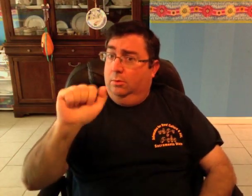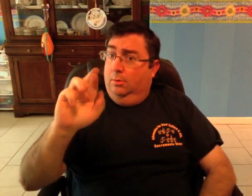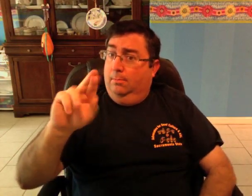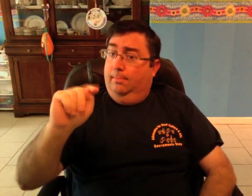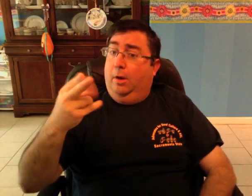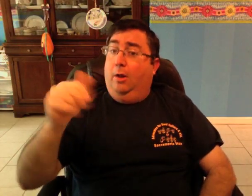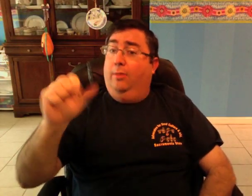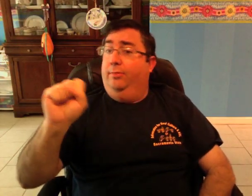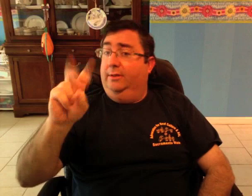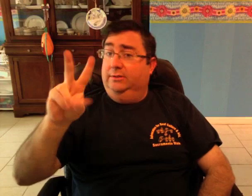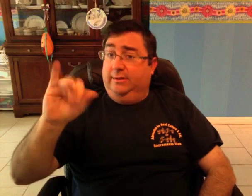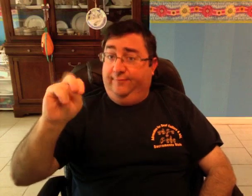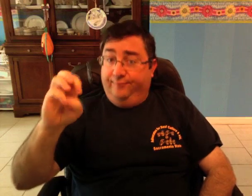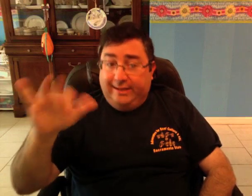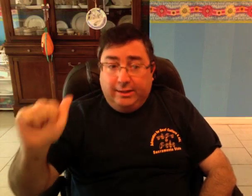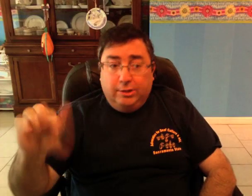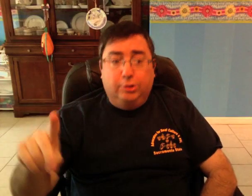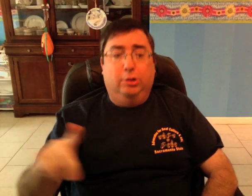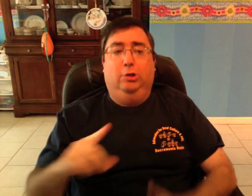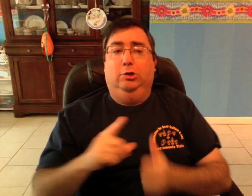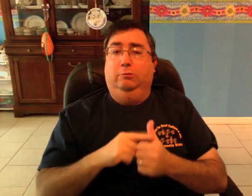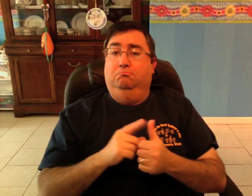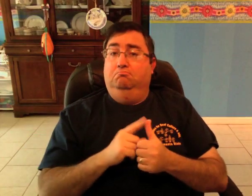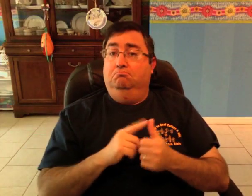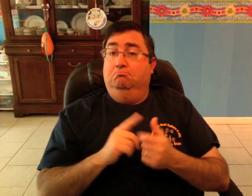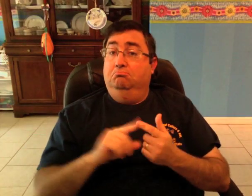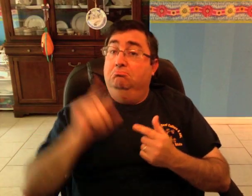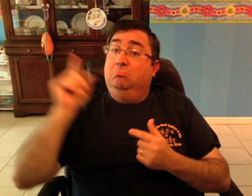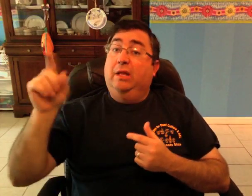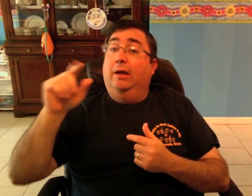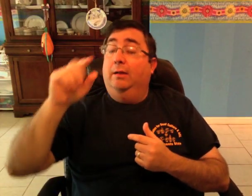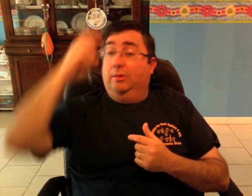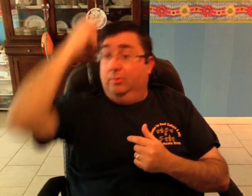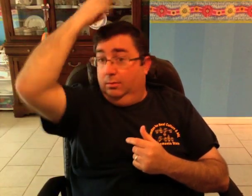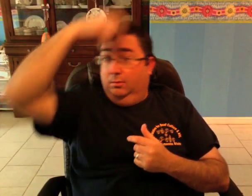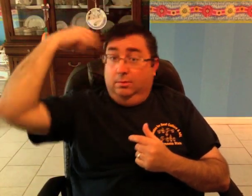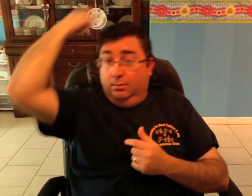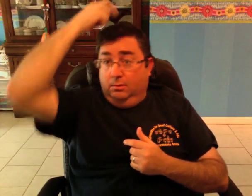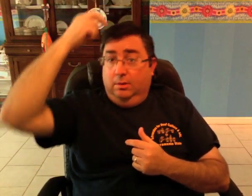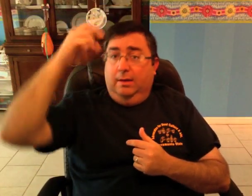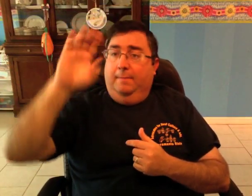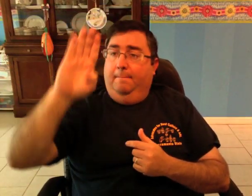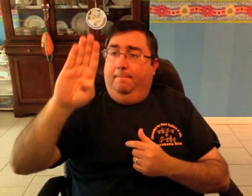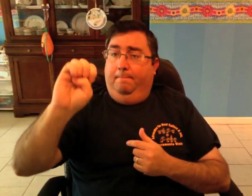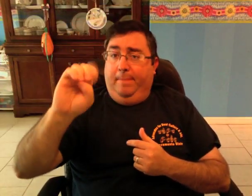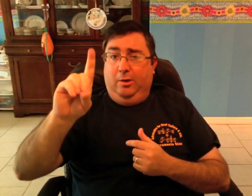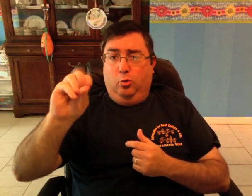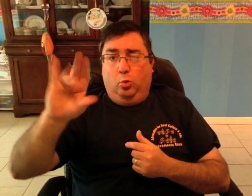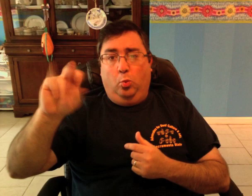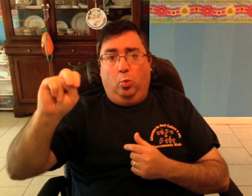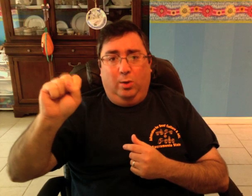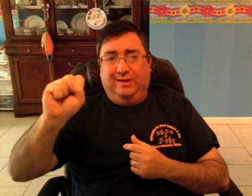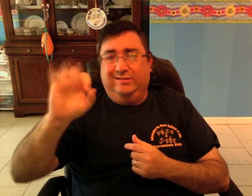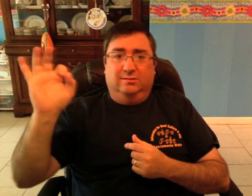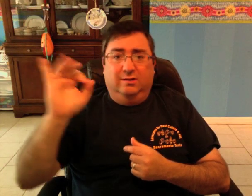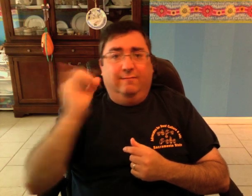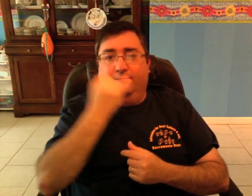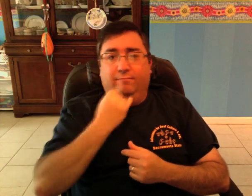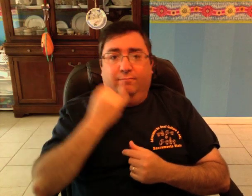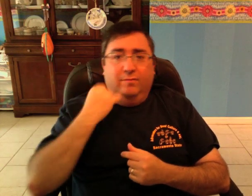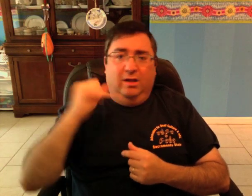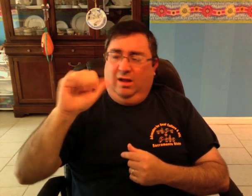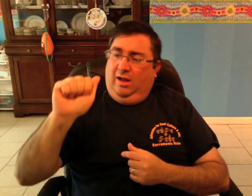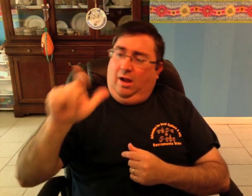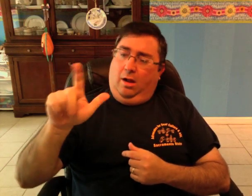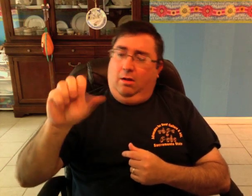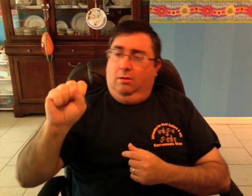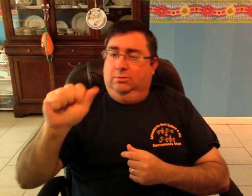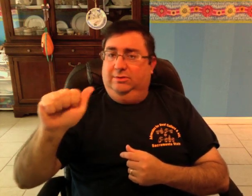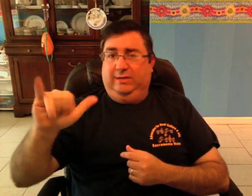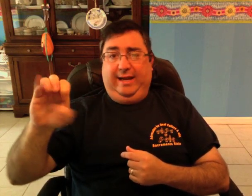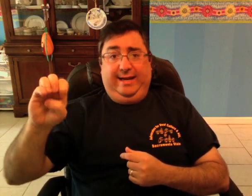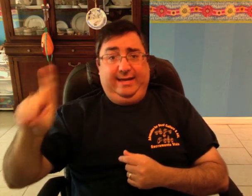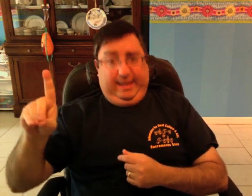For example, Martha's Vineyard and the Israeli Bedouins of Al-Sayyed